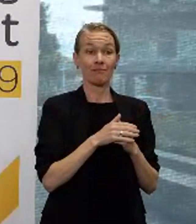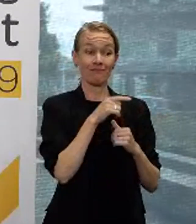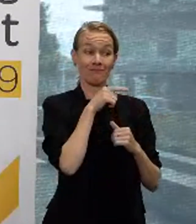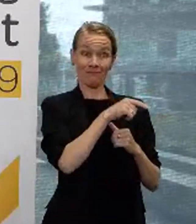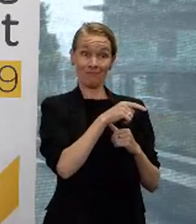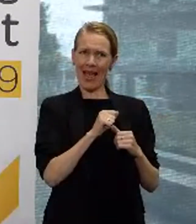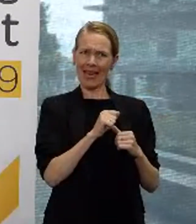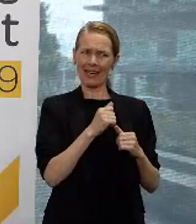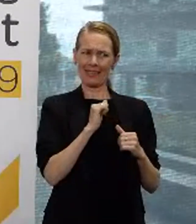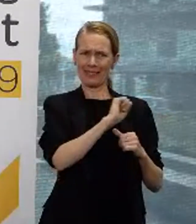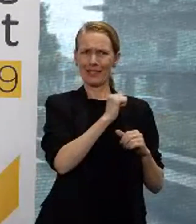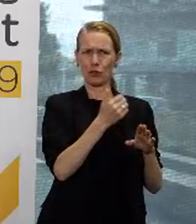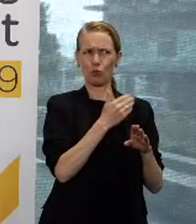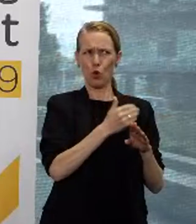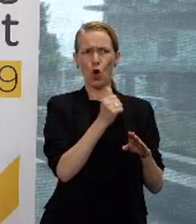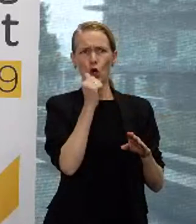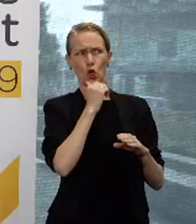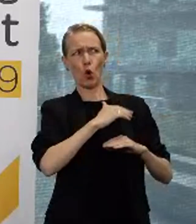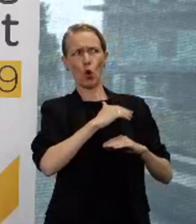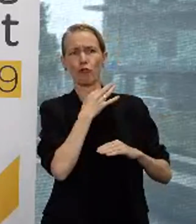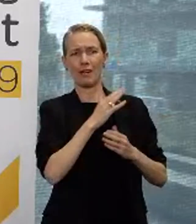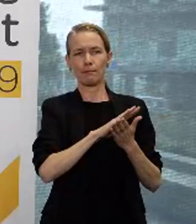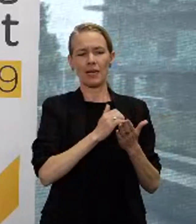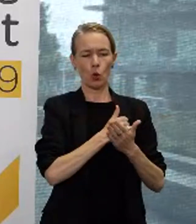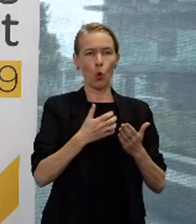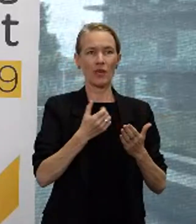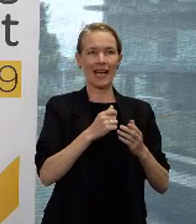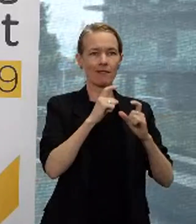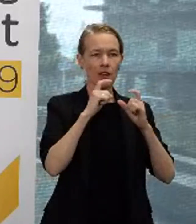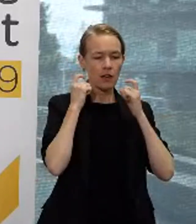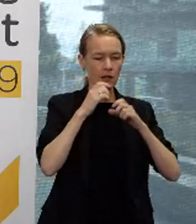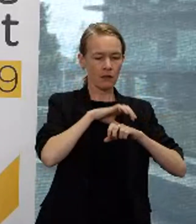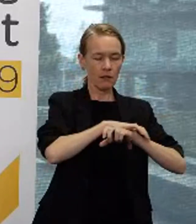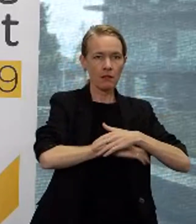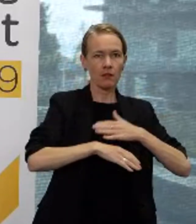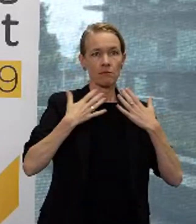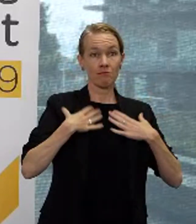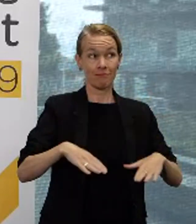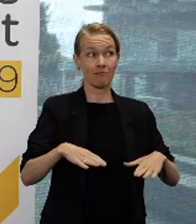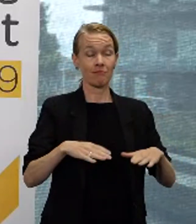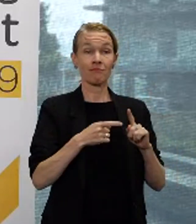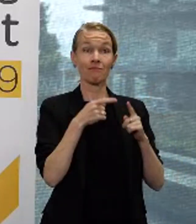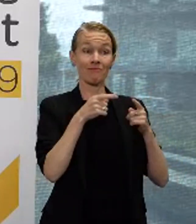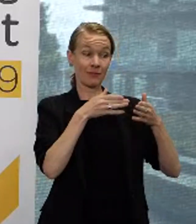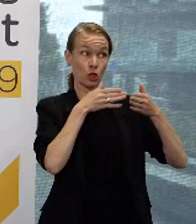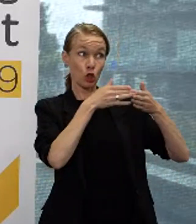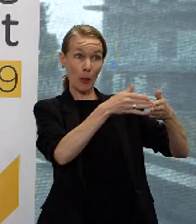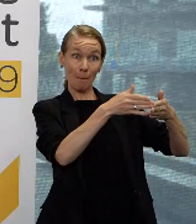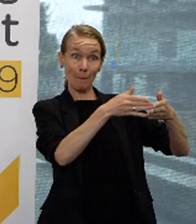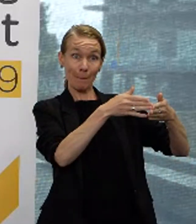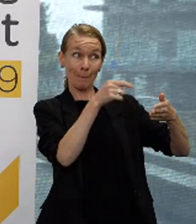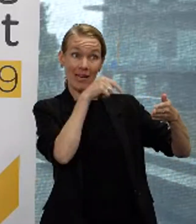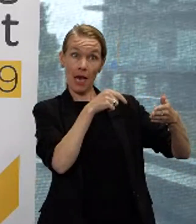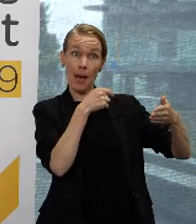And of course any crew on the vessels he is working on are also using PPE, namely masks and gloves.